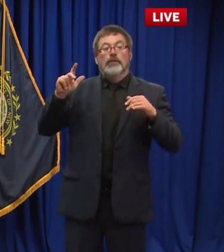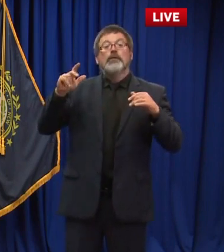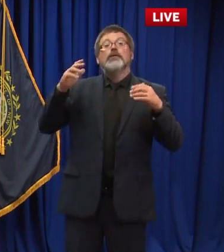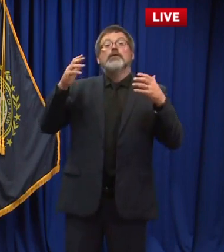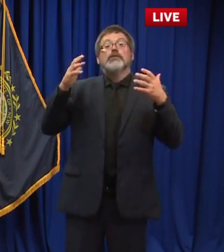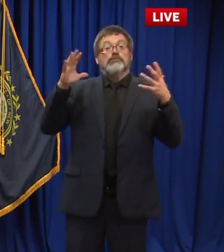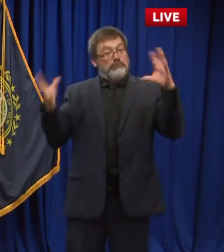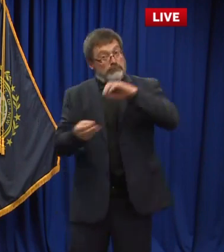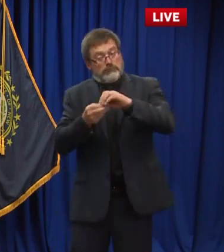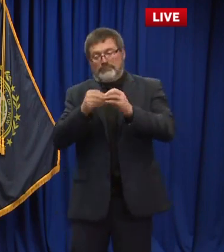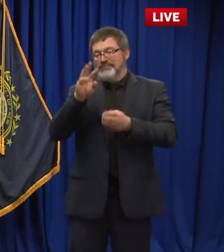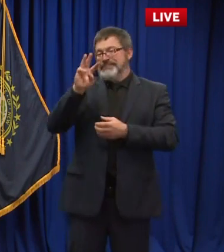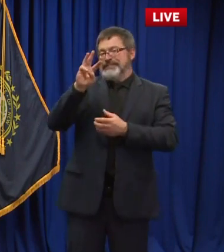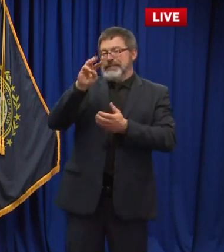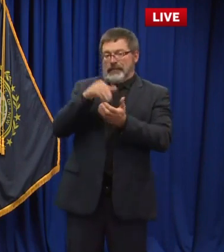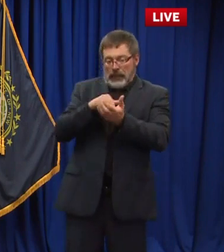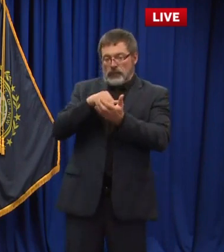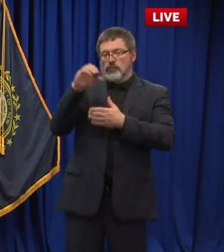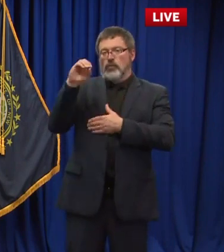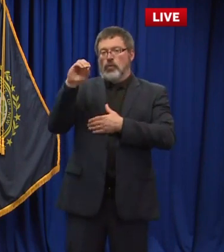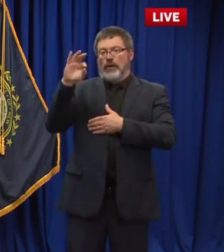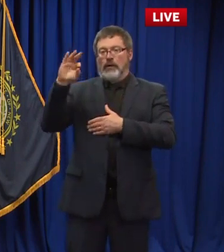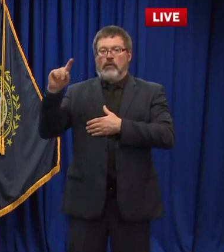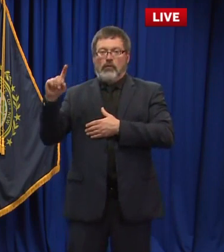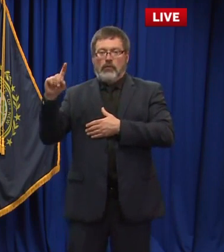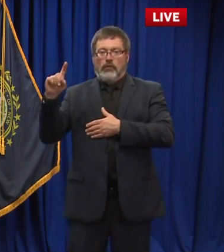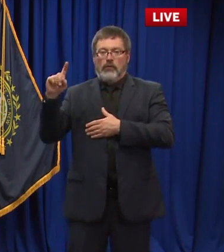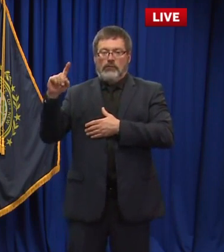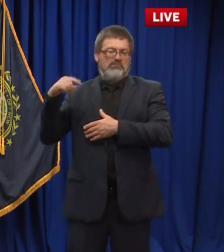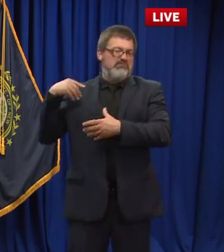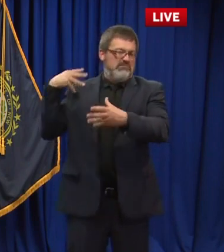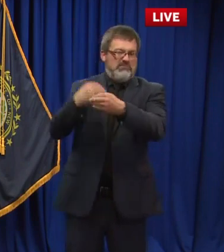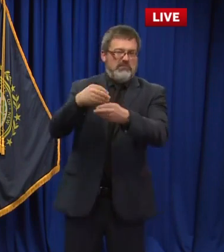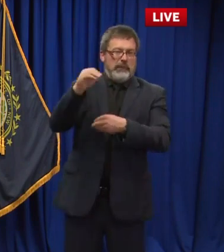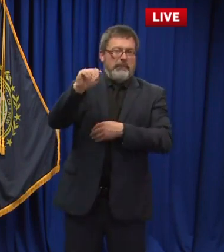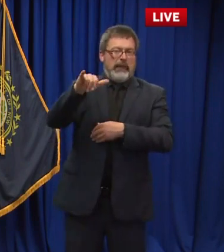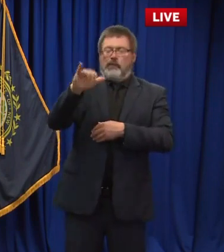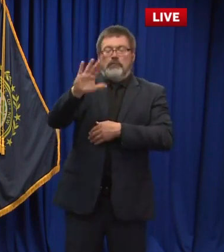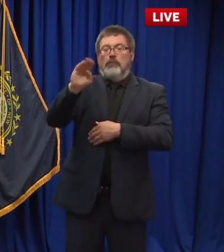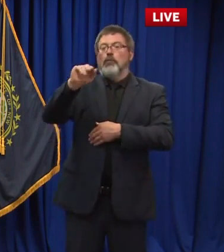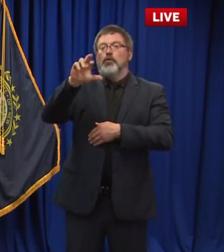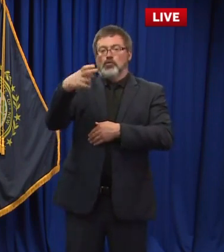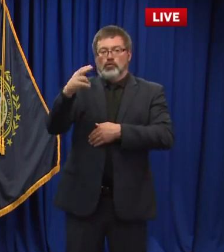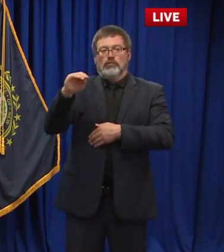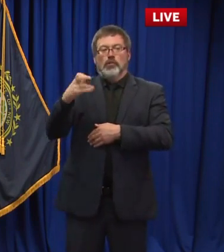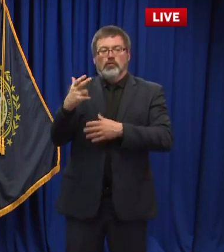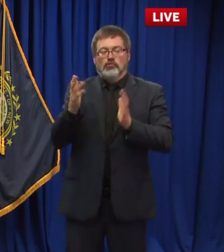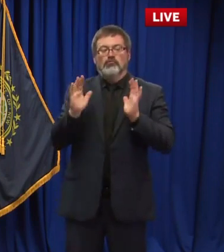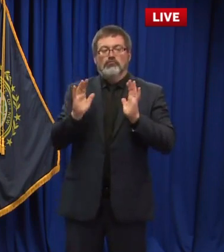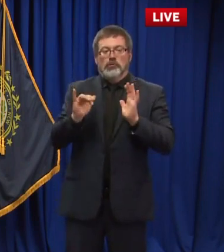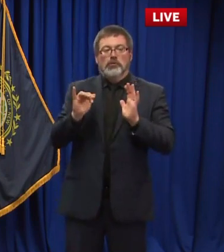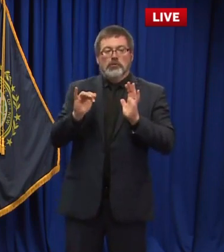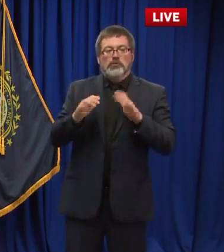THAT BRINGS THE TOTAL TO 6091 PEOPLE IN NEW HAMPSHIRE WHO HAVE BEEN DIAGNOSED WITH COVID-19.